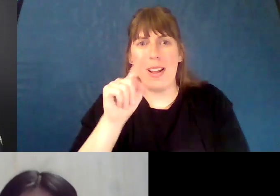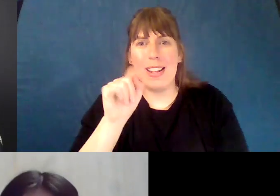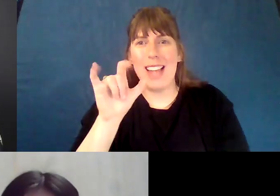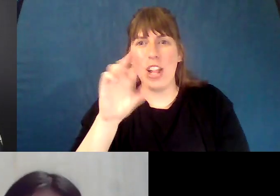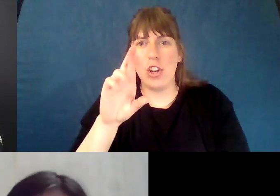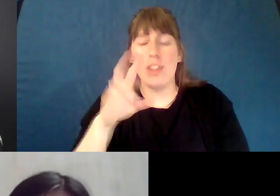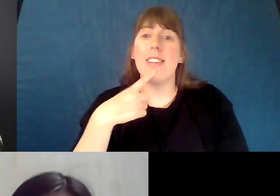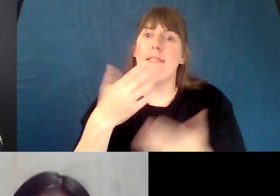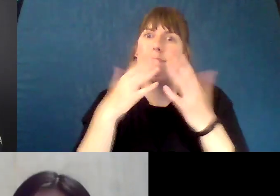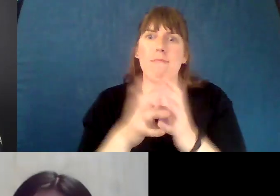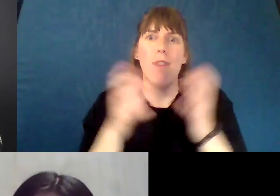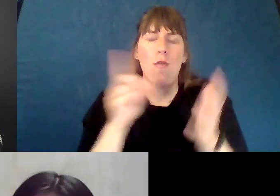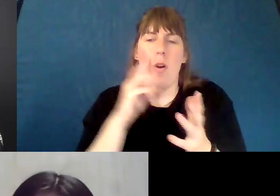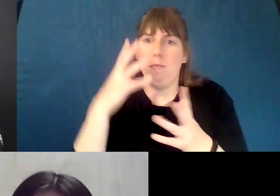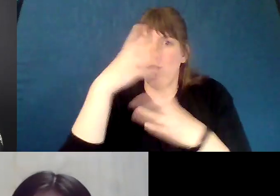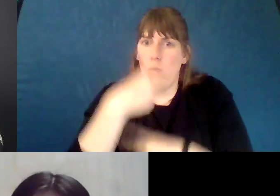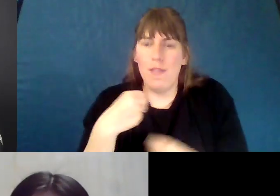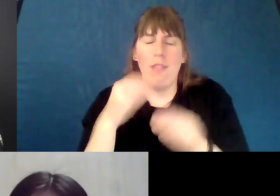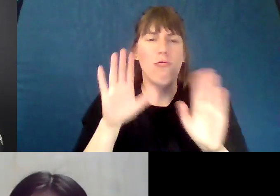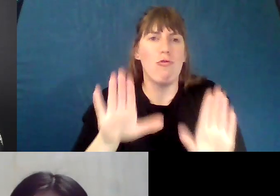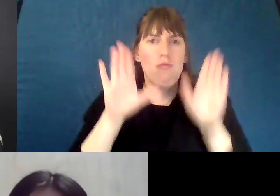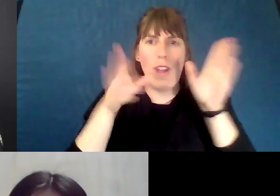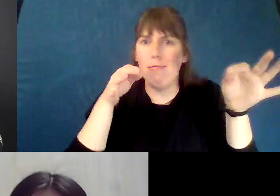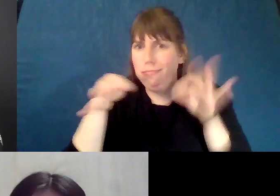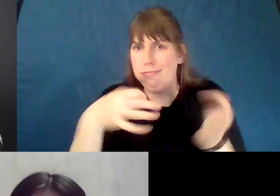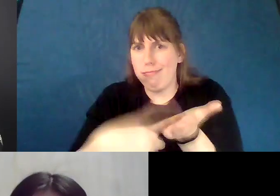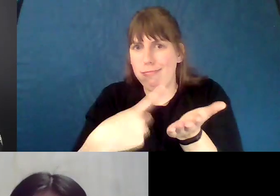brilliant and carefully descriptive talk. I was privileged to work with the artists